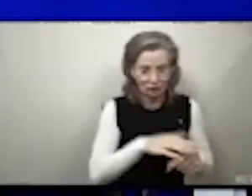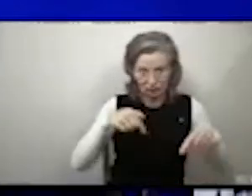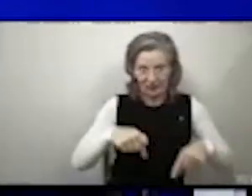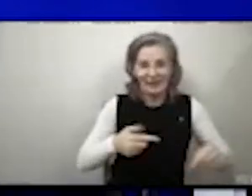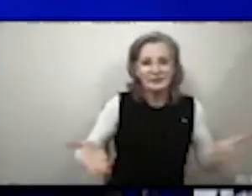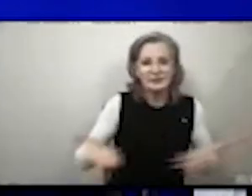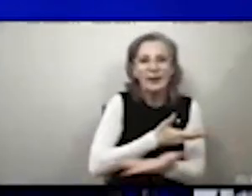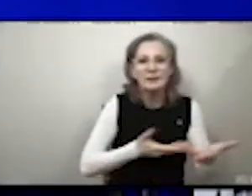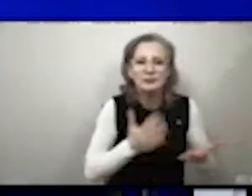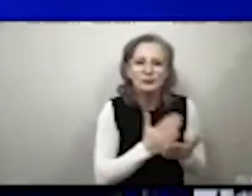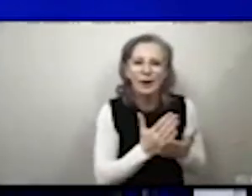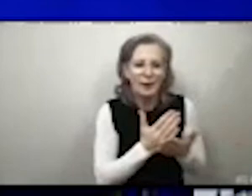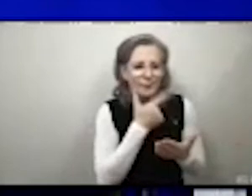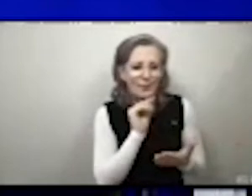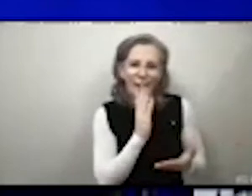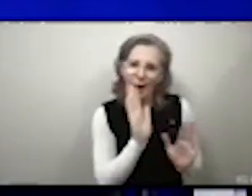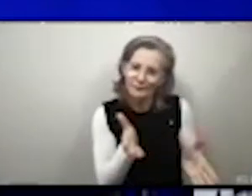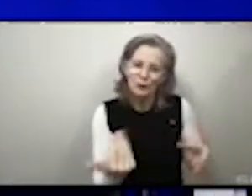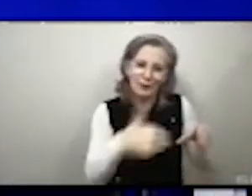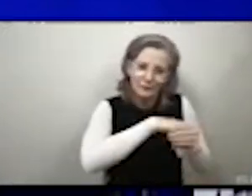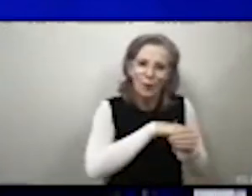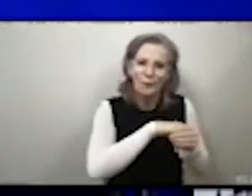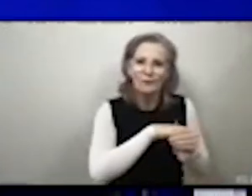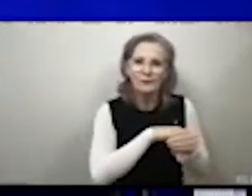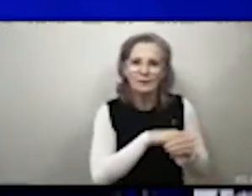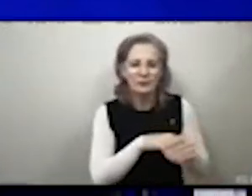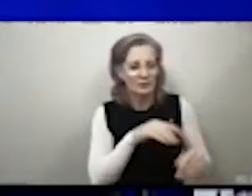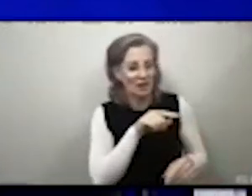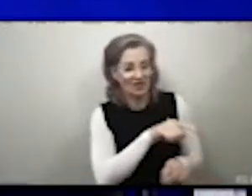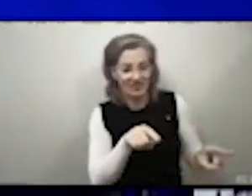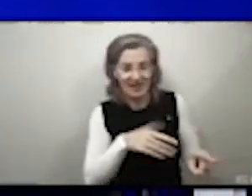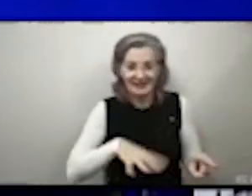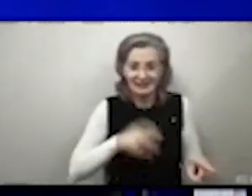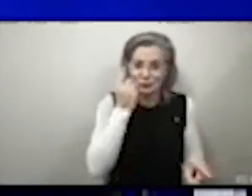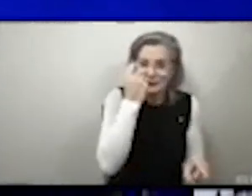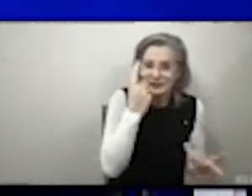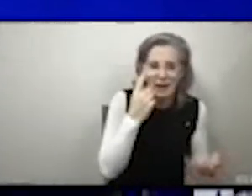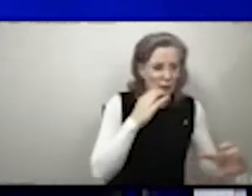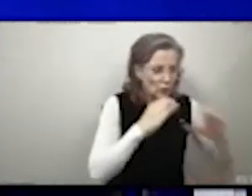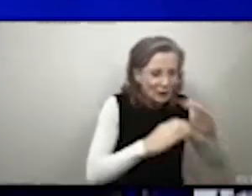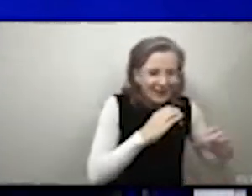to participate, they need to understand the need to be communicated with. They need to be empowered to, to